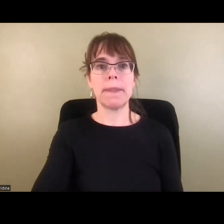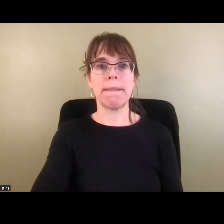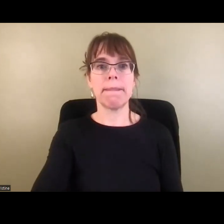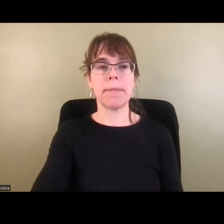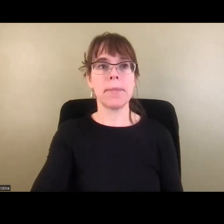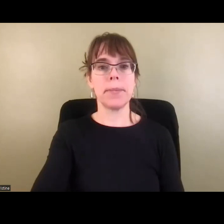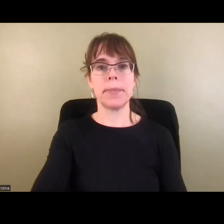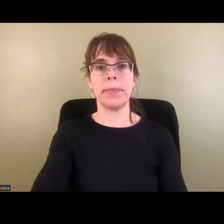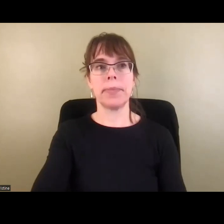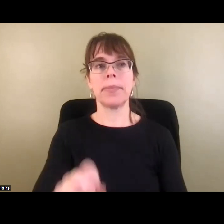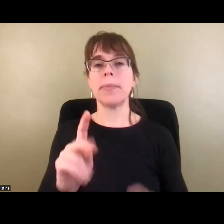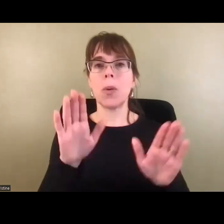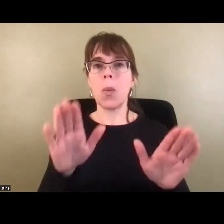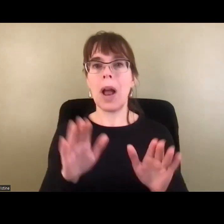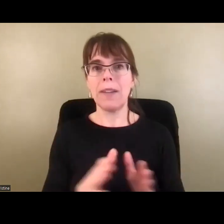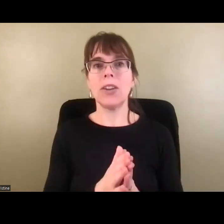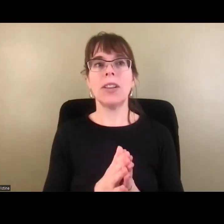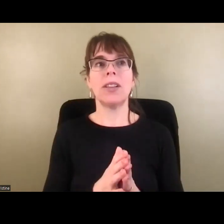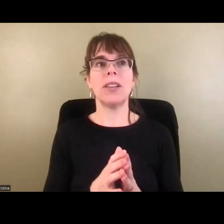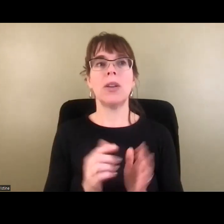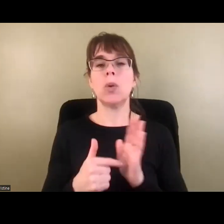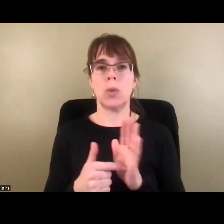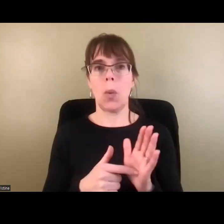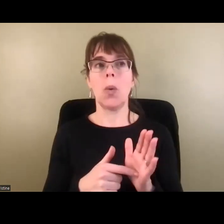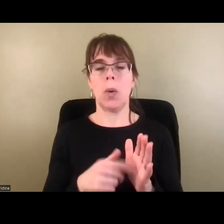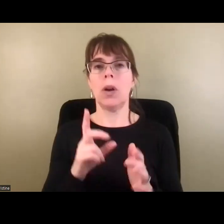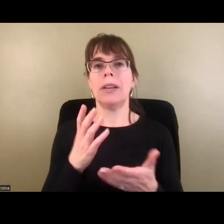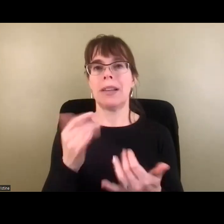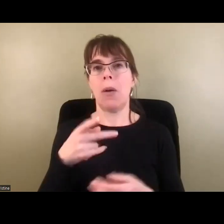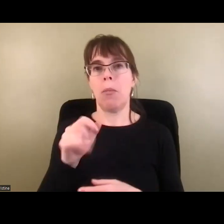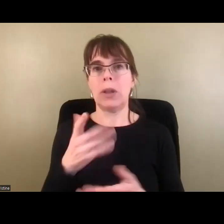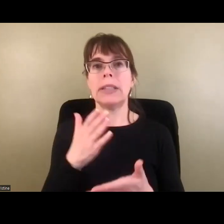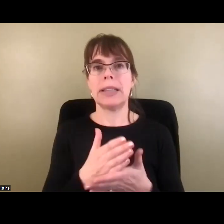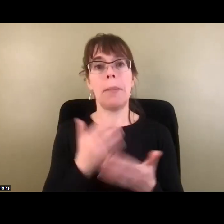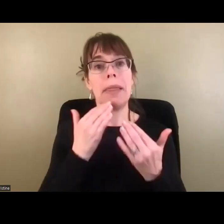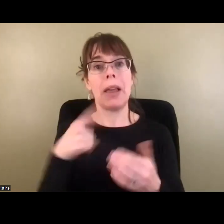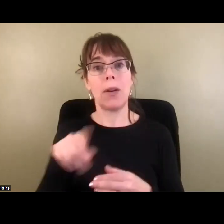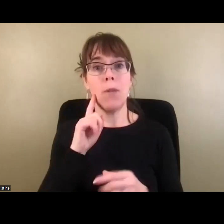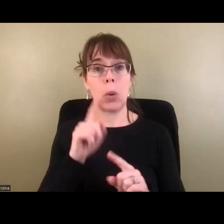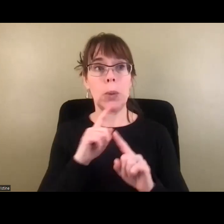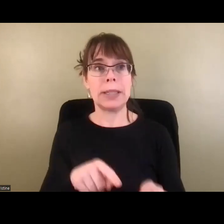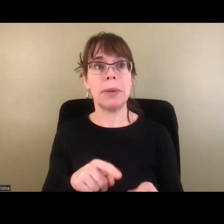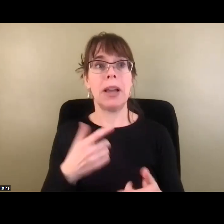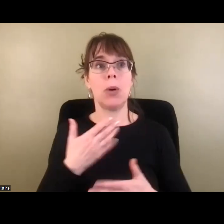Wonderful. Okay, I just wanted to share out that we did stop the poll and thank you all for responding. Really appreciate your responses.